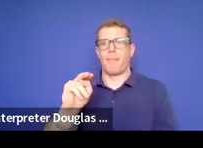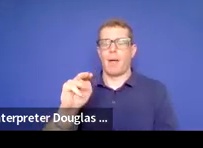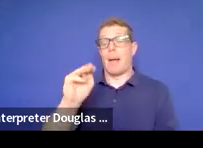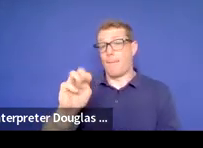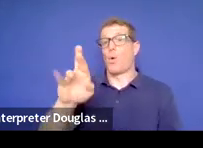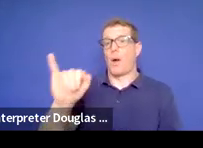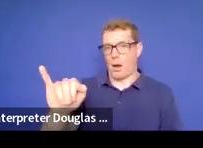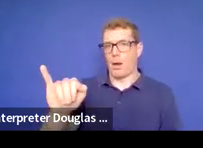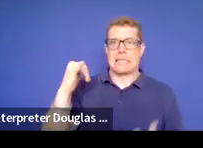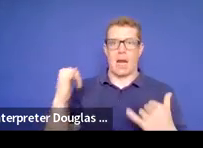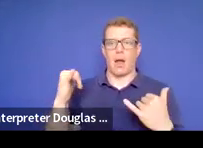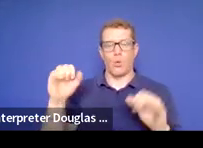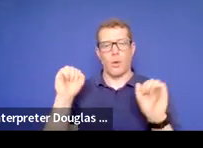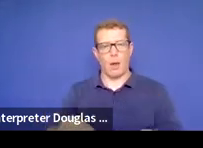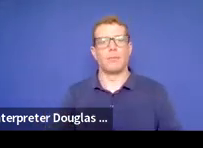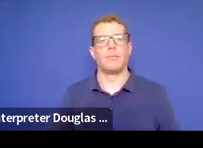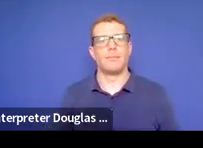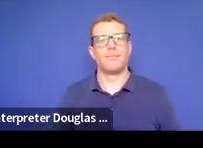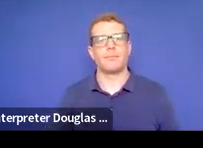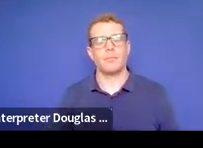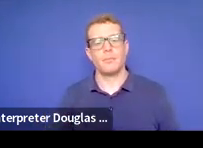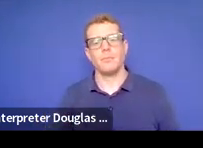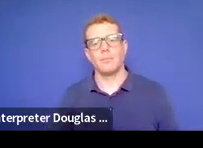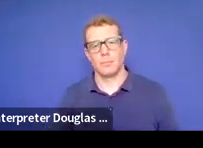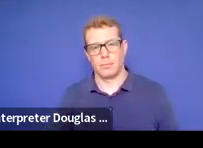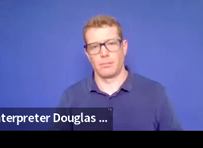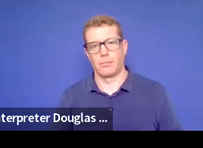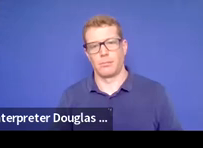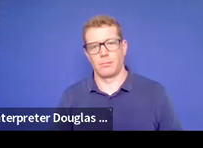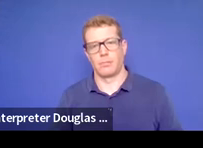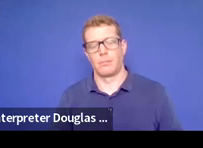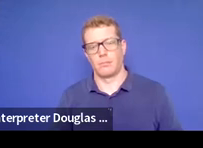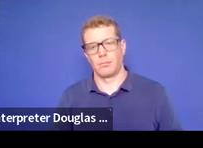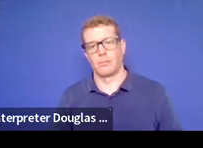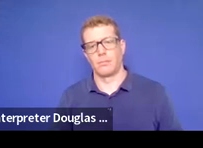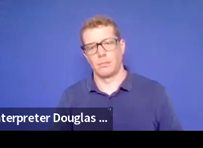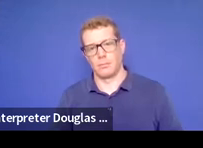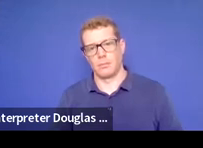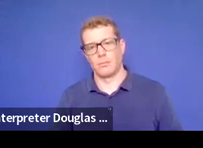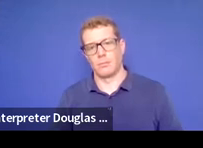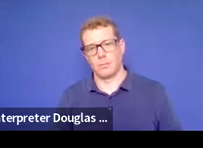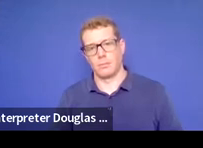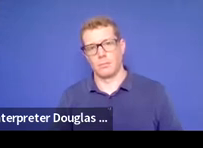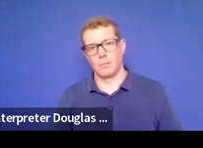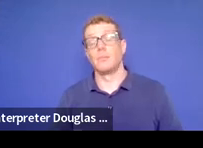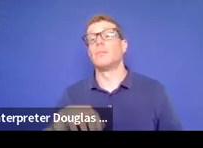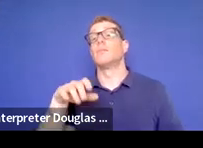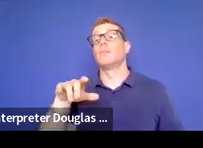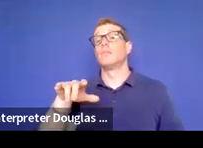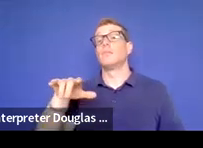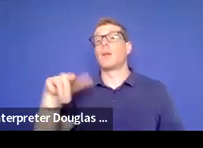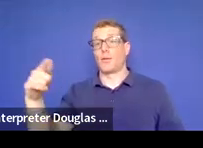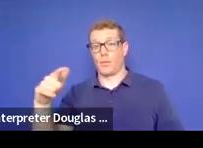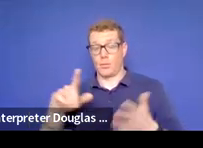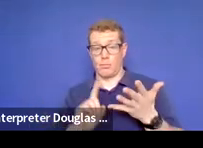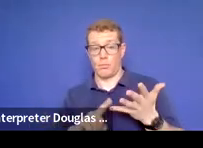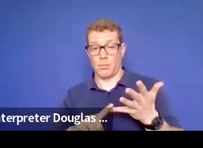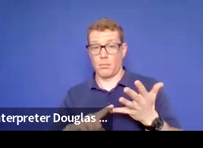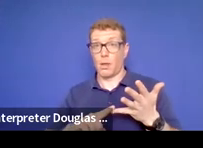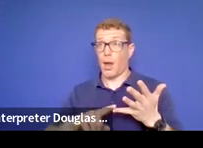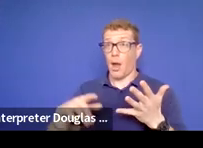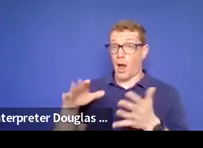Yes, so Are there other any other options for families who may have a loved one that has violent behaviors?